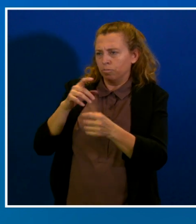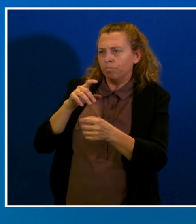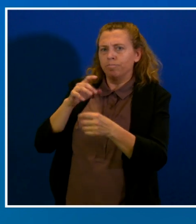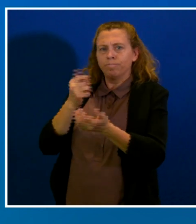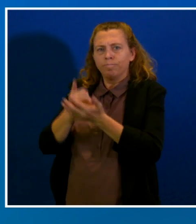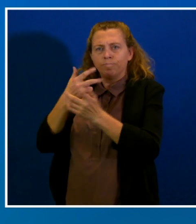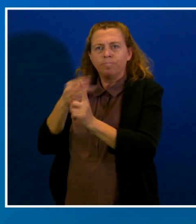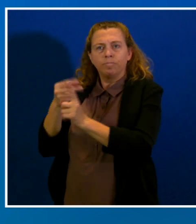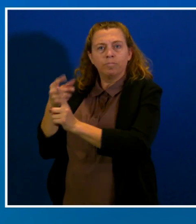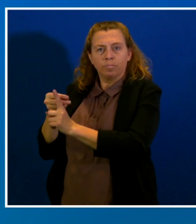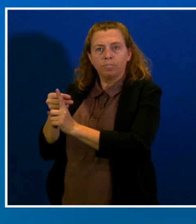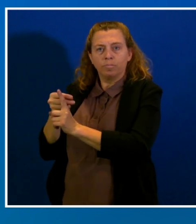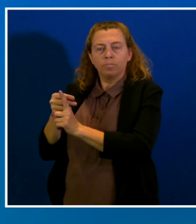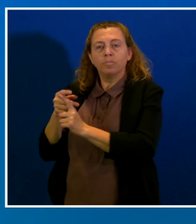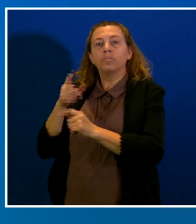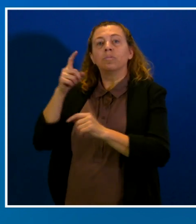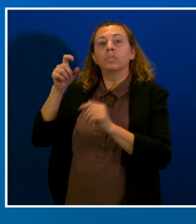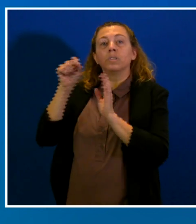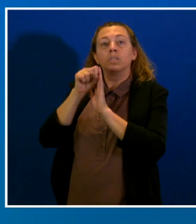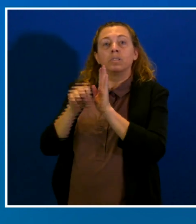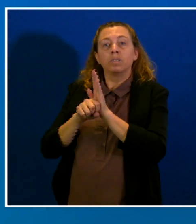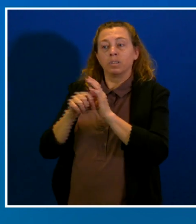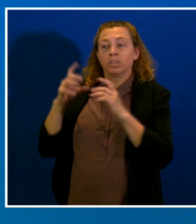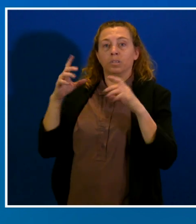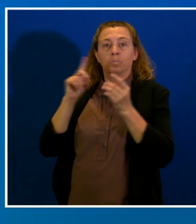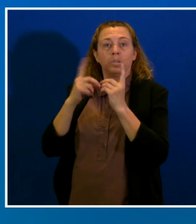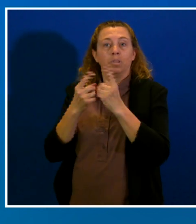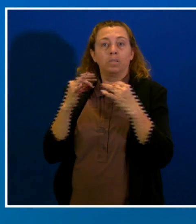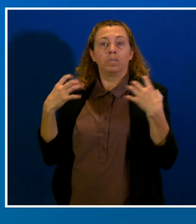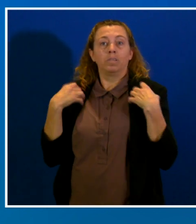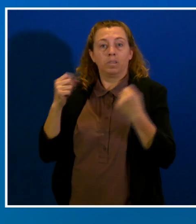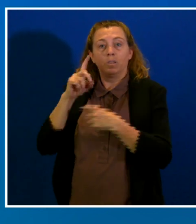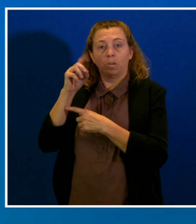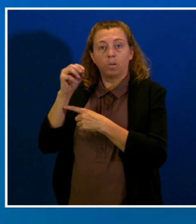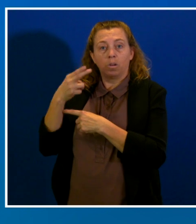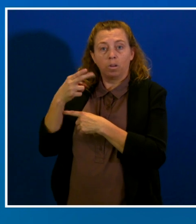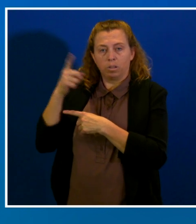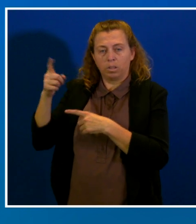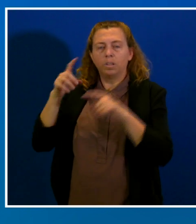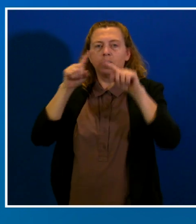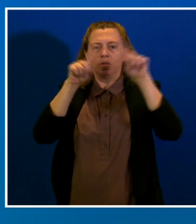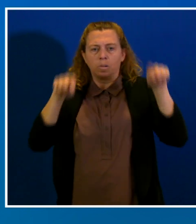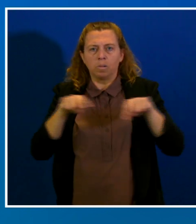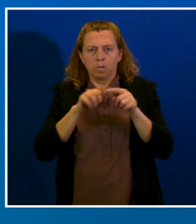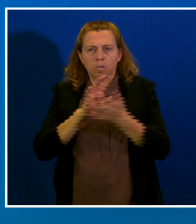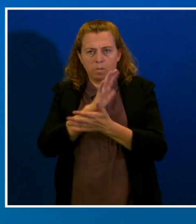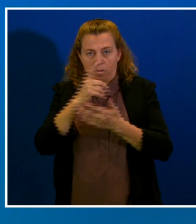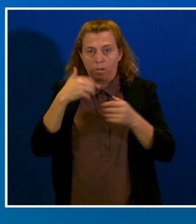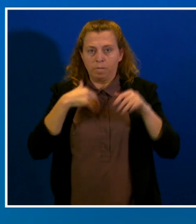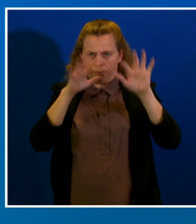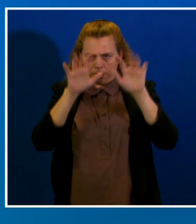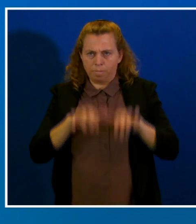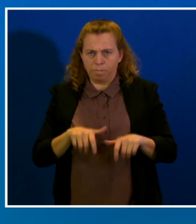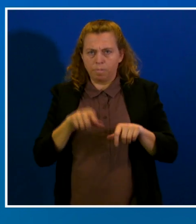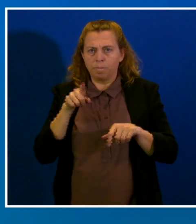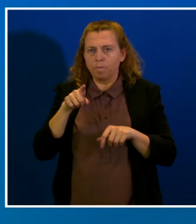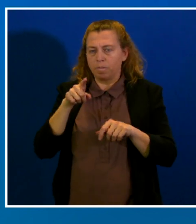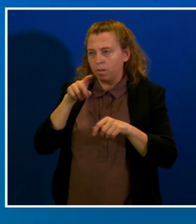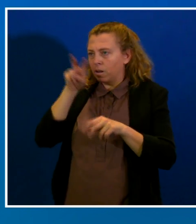Your answers will help public health officials connect you to the available local and mobile vaccine teams.